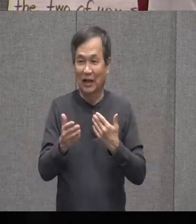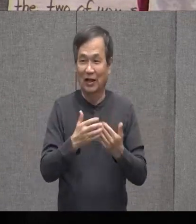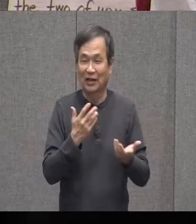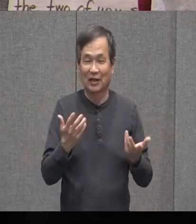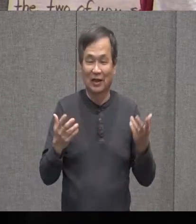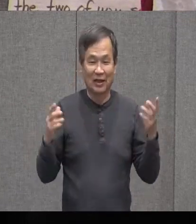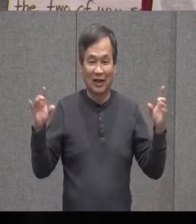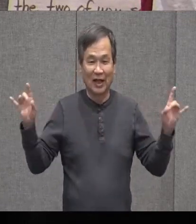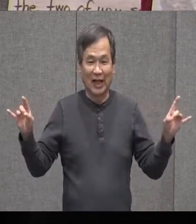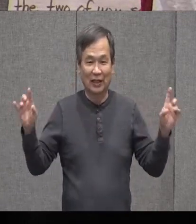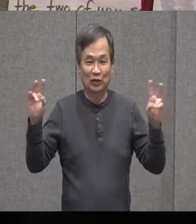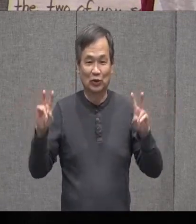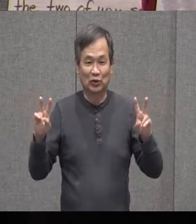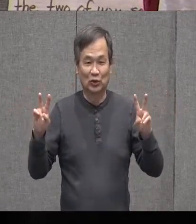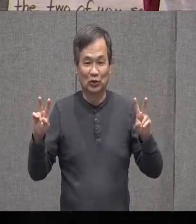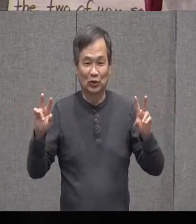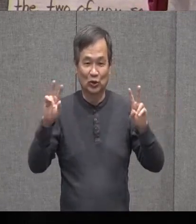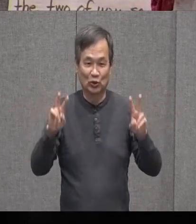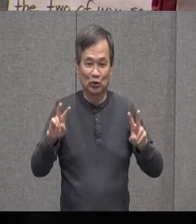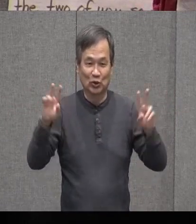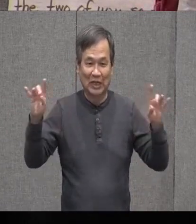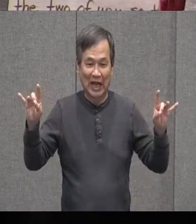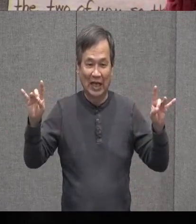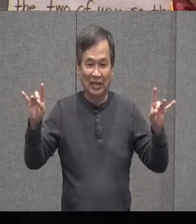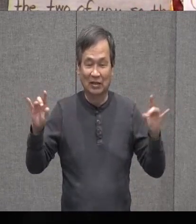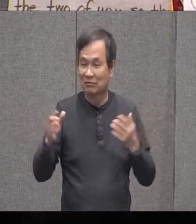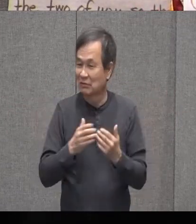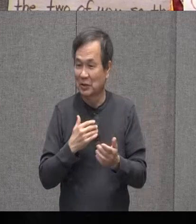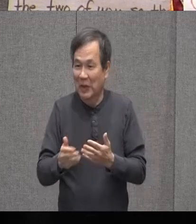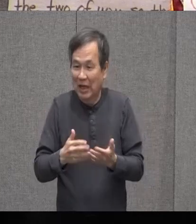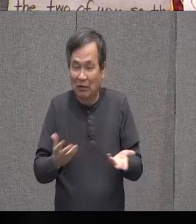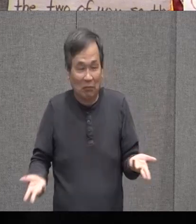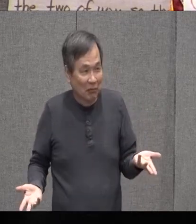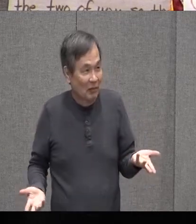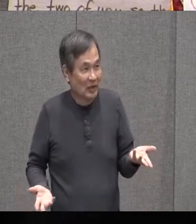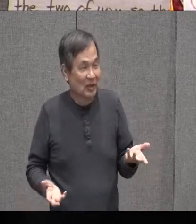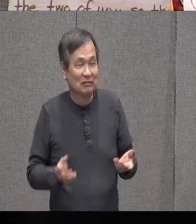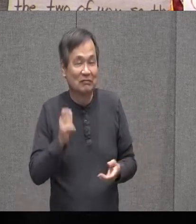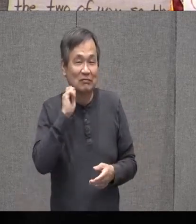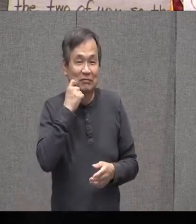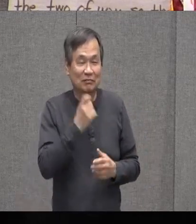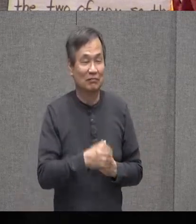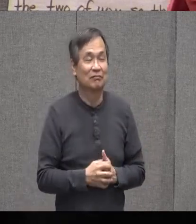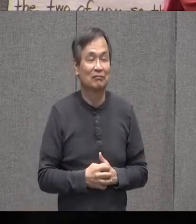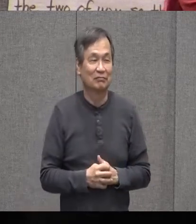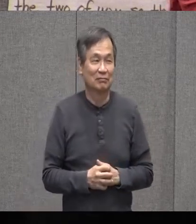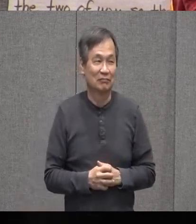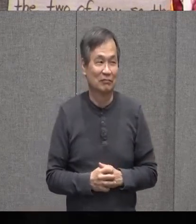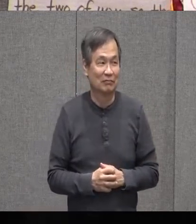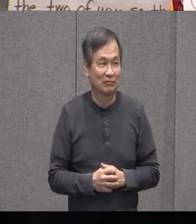Would make this 10! And either way, I think that's kind of clever. That's very cool. Ah, interesting.